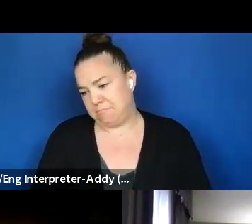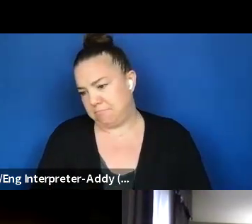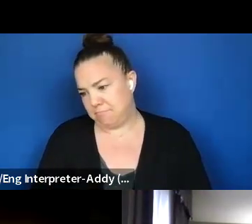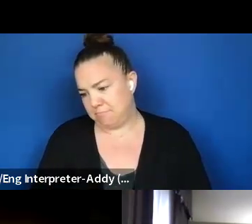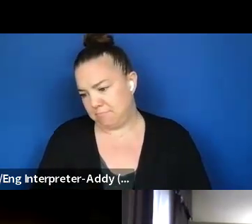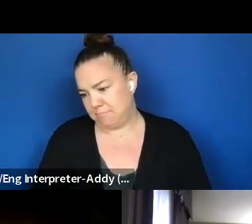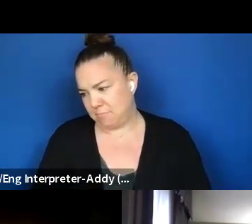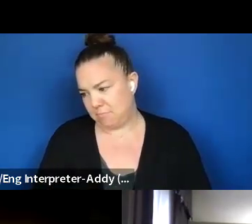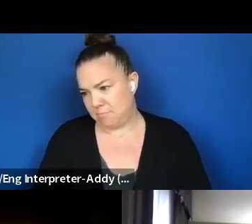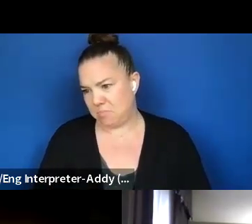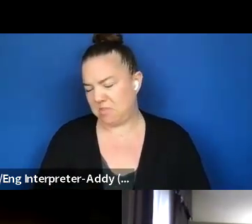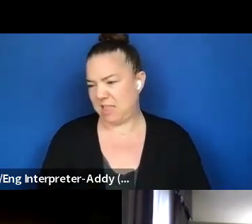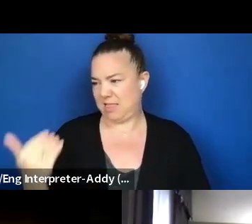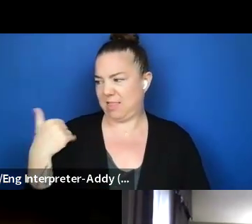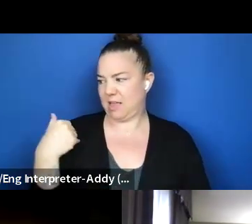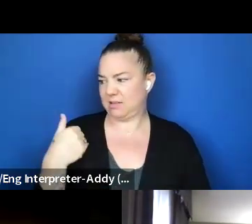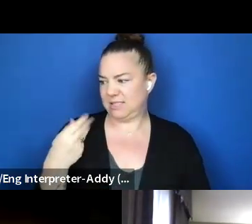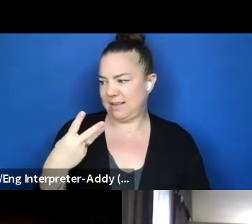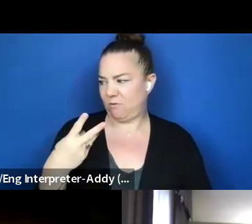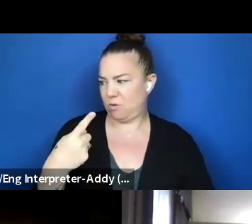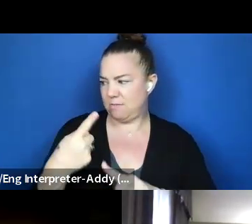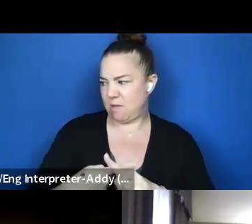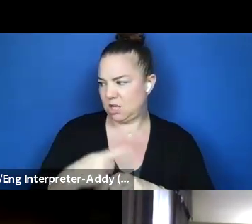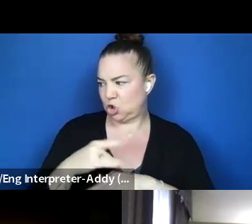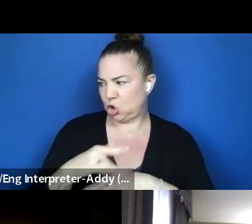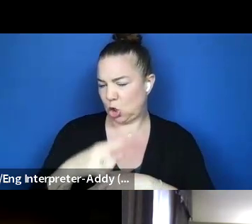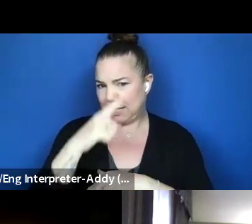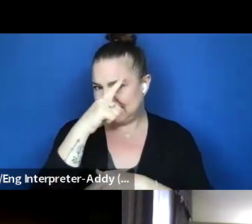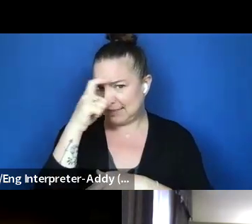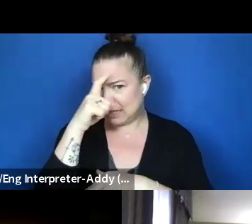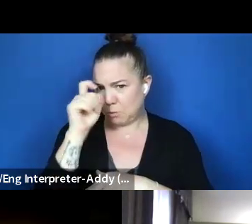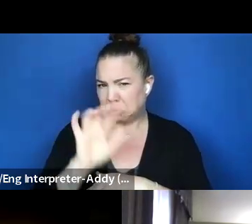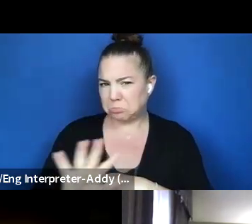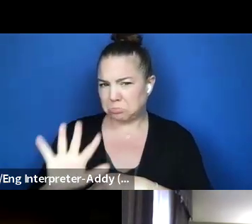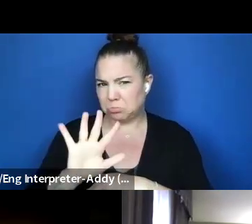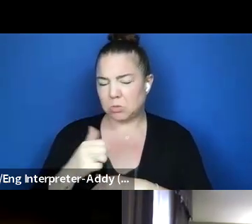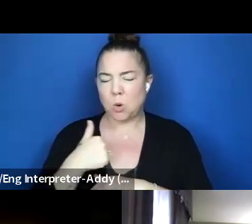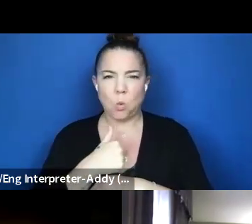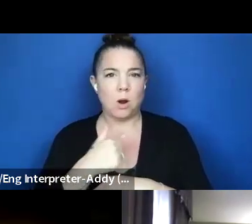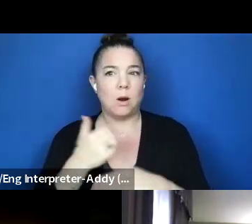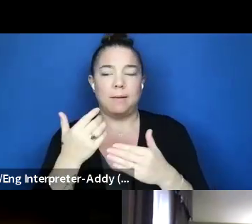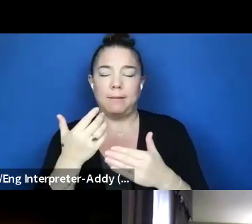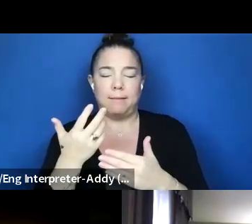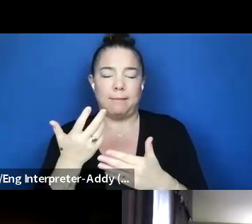Elissa w/ APRIL: several months, you know. Probably since early summer we both Elissa w/ APRIL: have been entrenched in